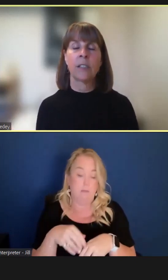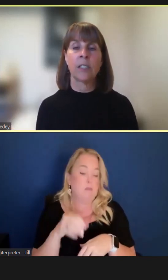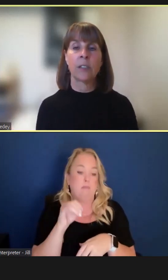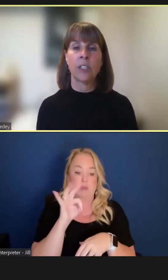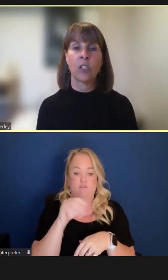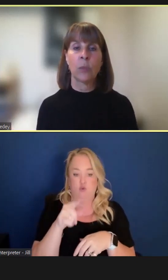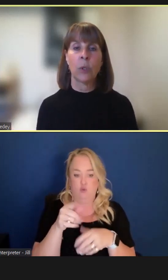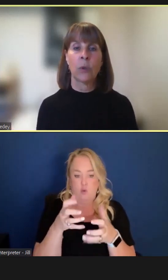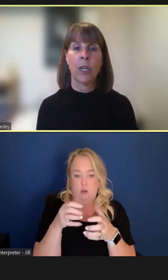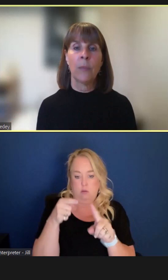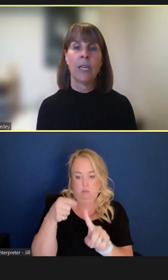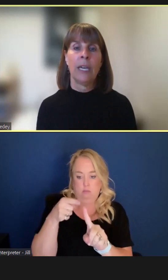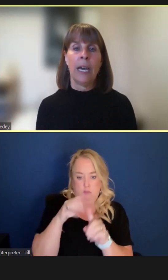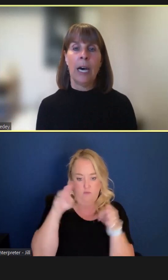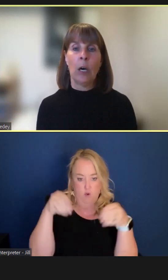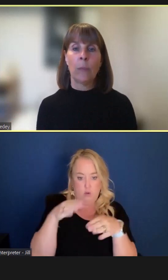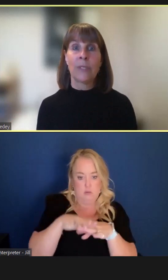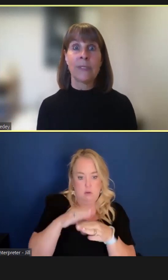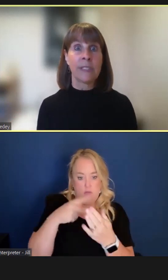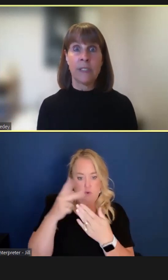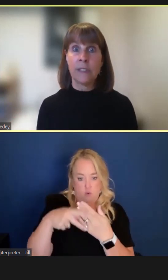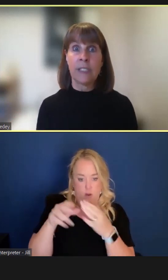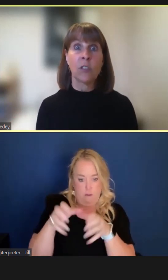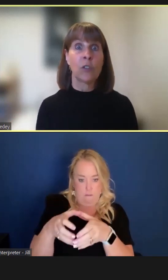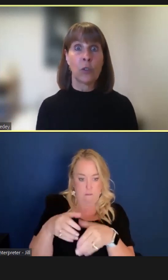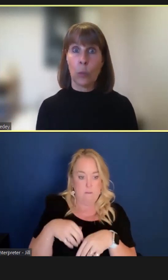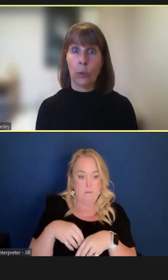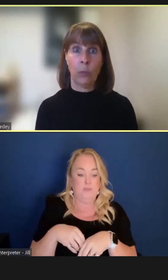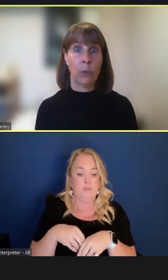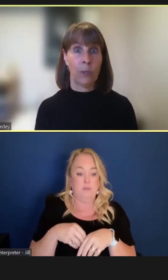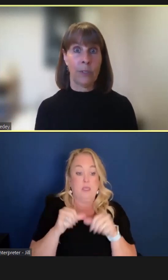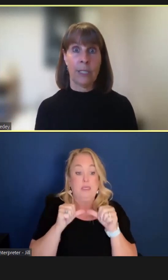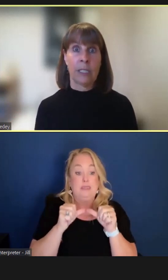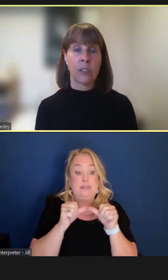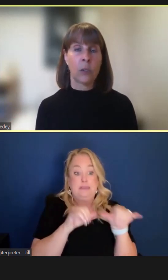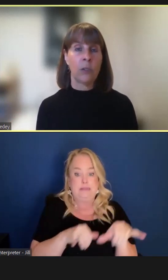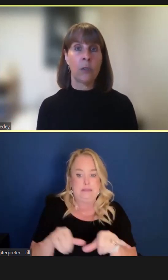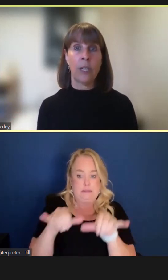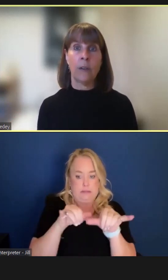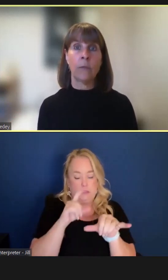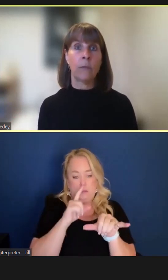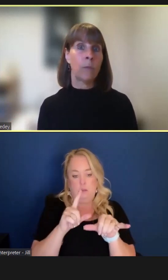Intervention Program um consistency is super important so you don't have one